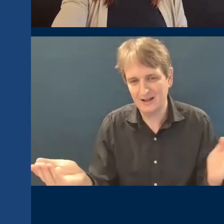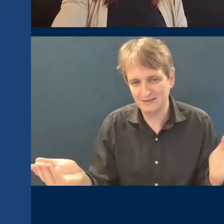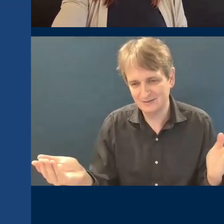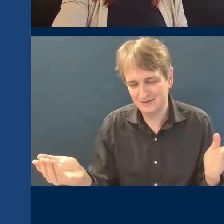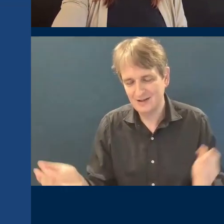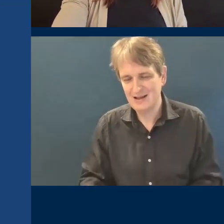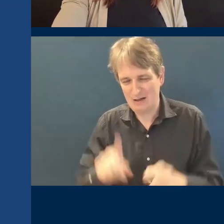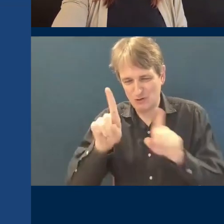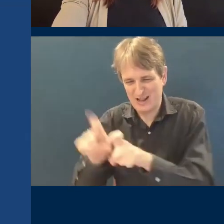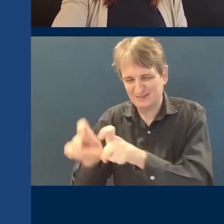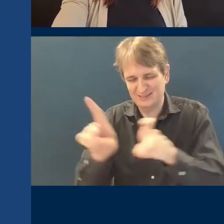Things like that.